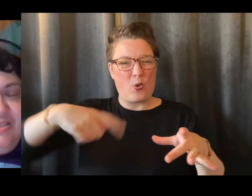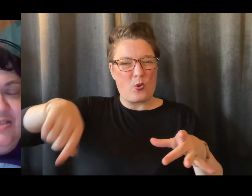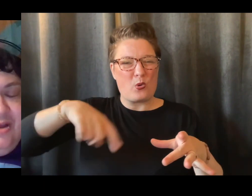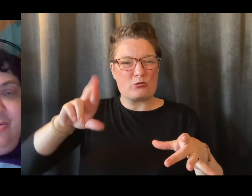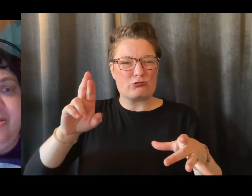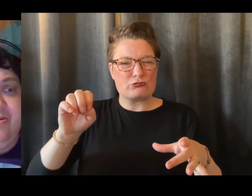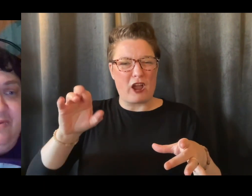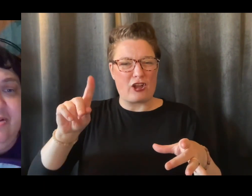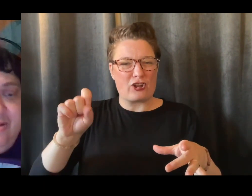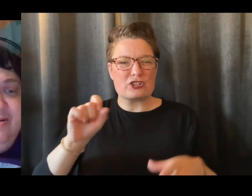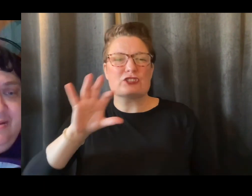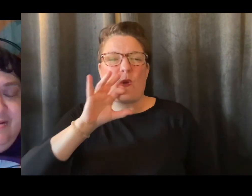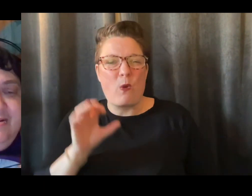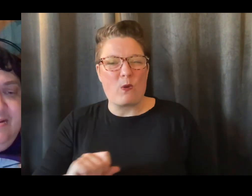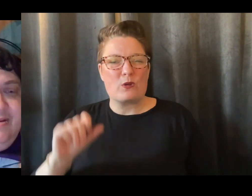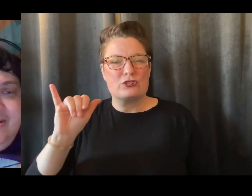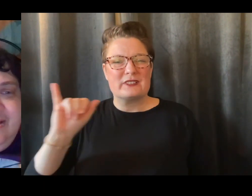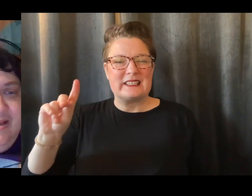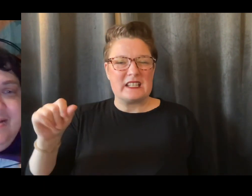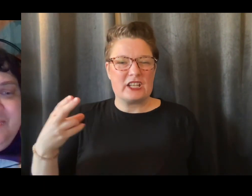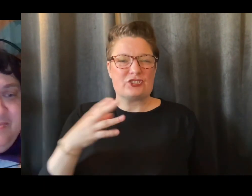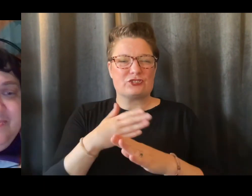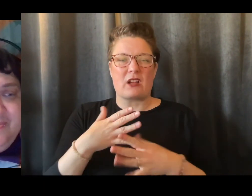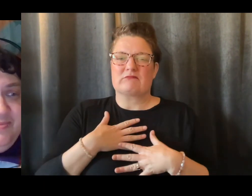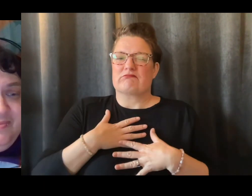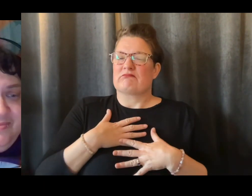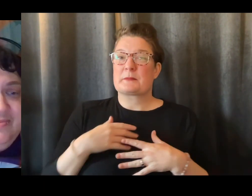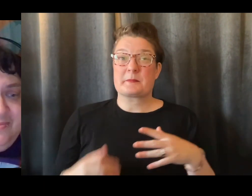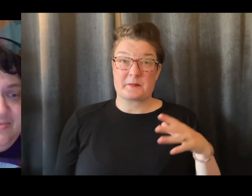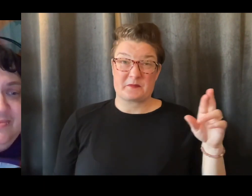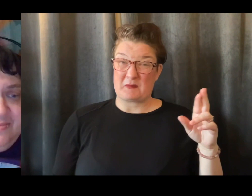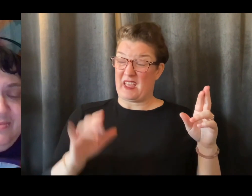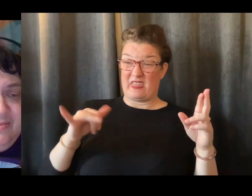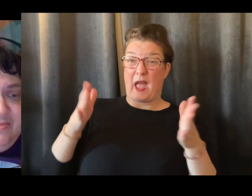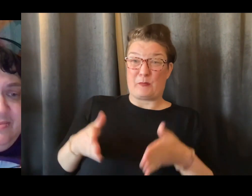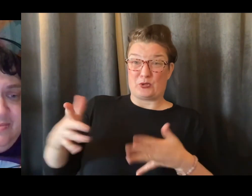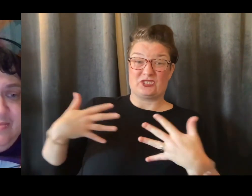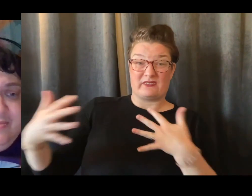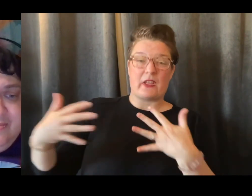Rebekah: I mean, they felt like this person felt like, I felt this before when I've met and talked to them too. Nomy: Mm-hmm. Mm-hmm.